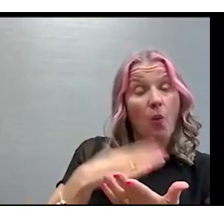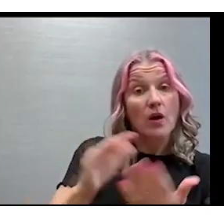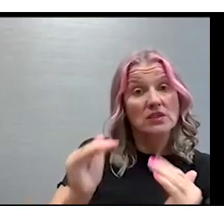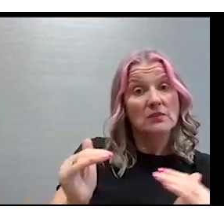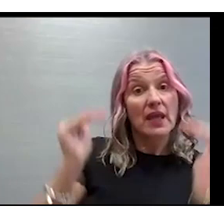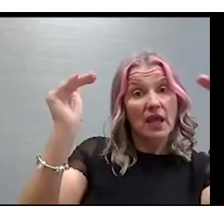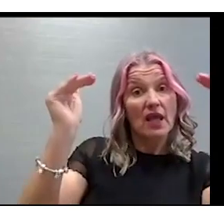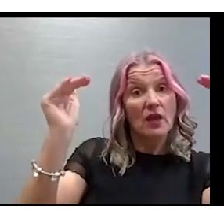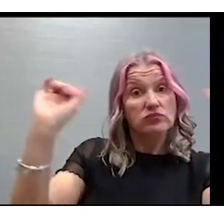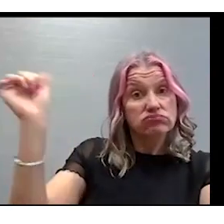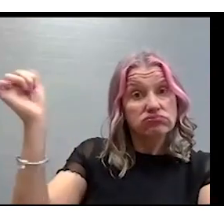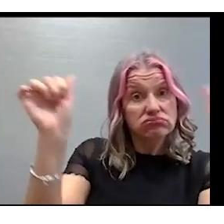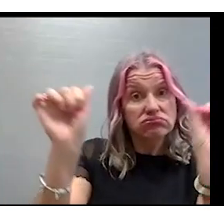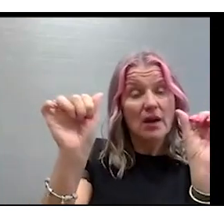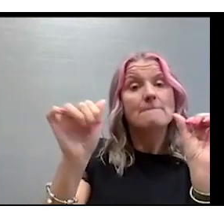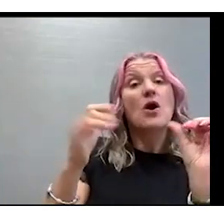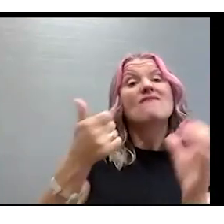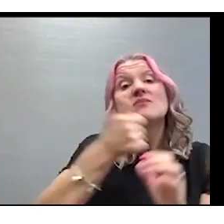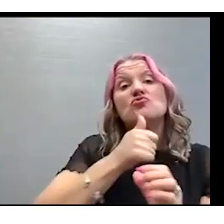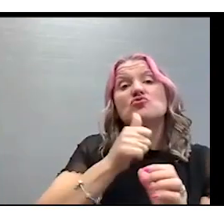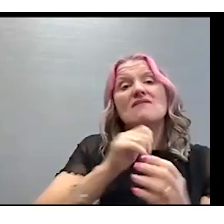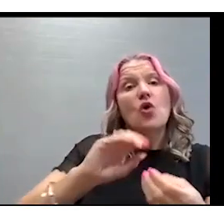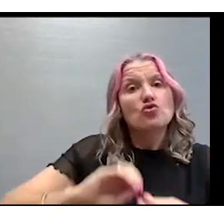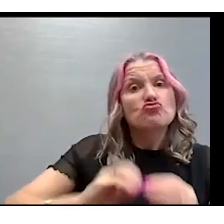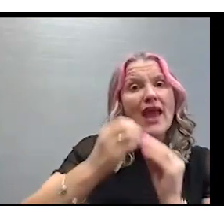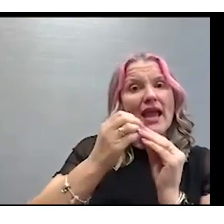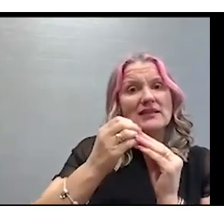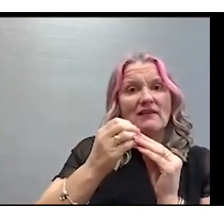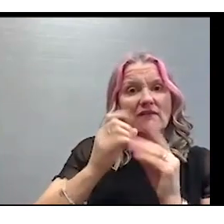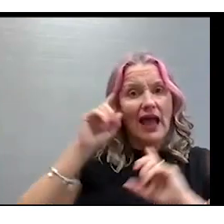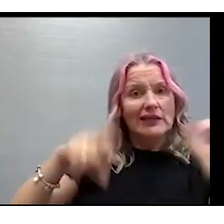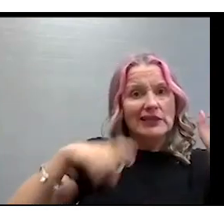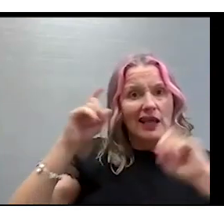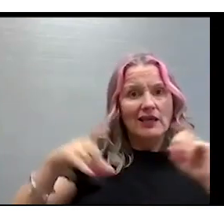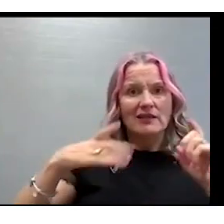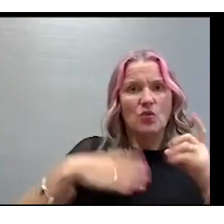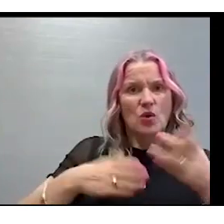If I'm using it for creative output and getting ideas, I might want it to hallucinate